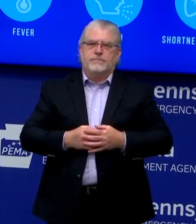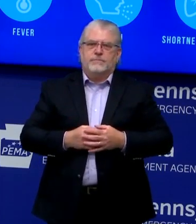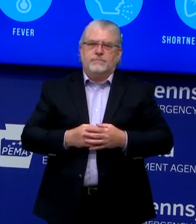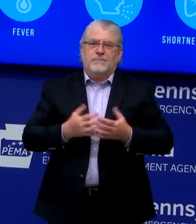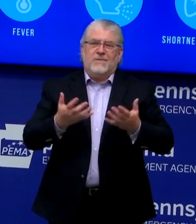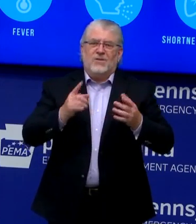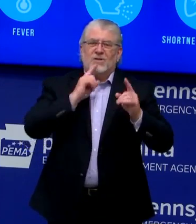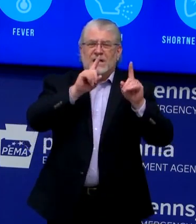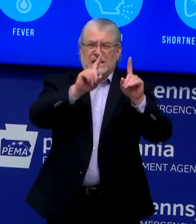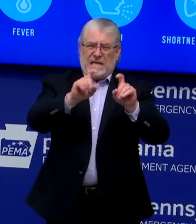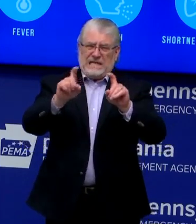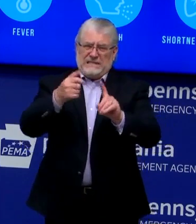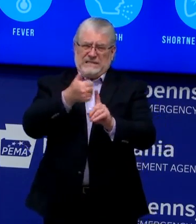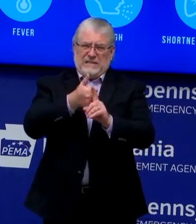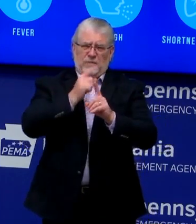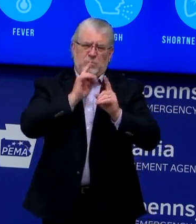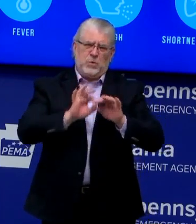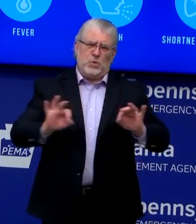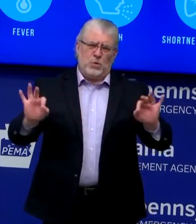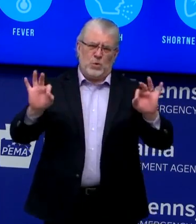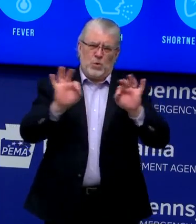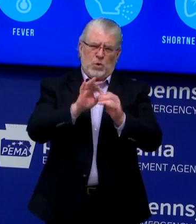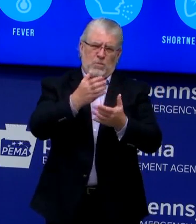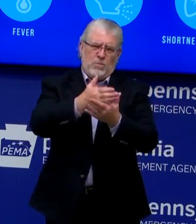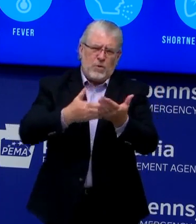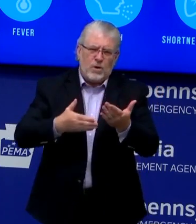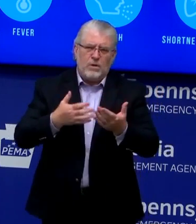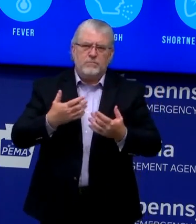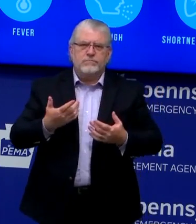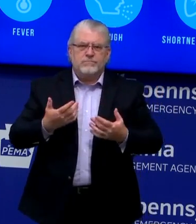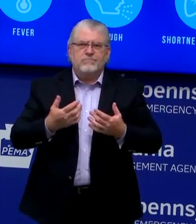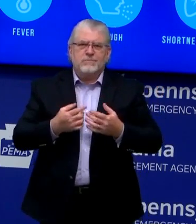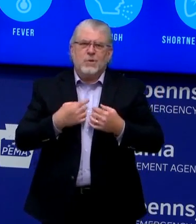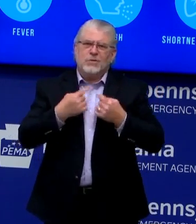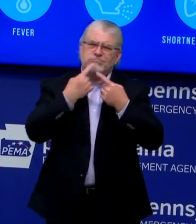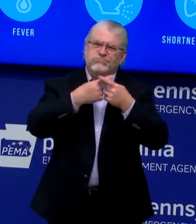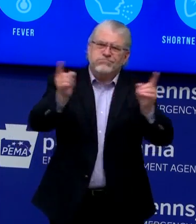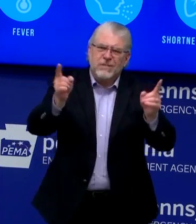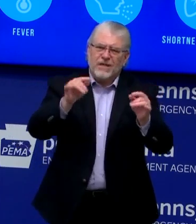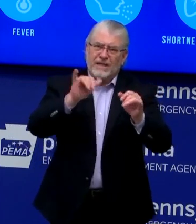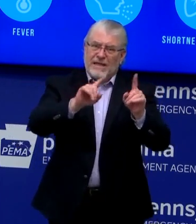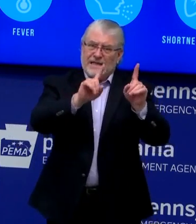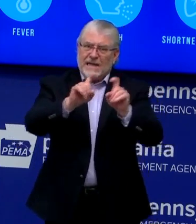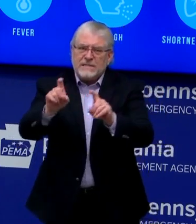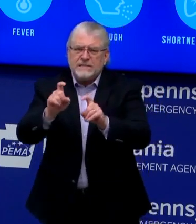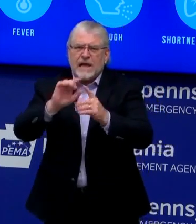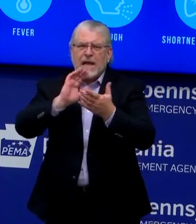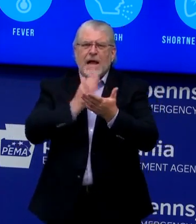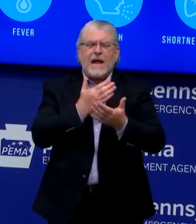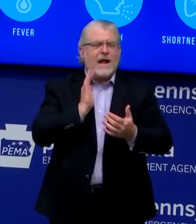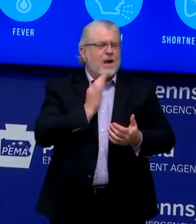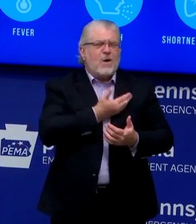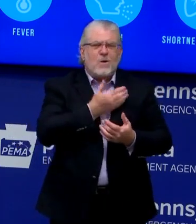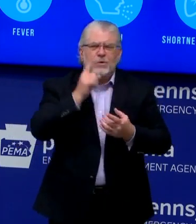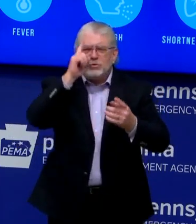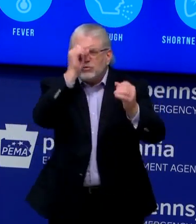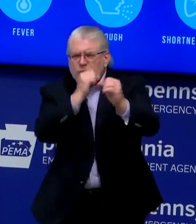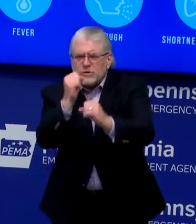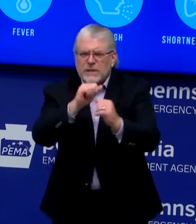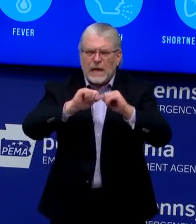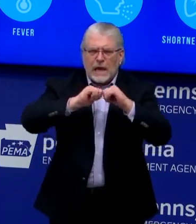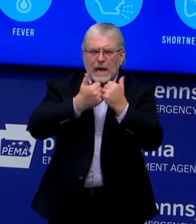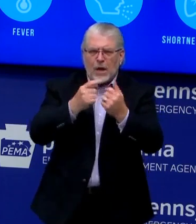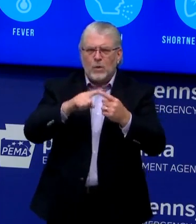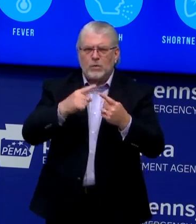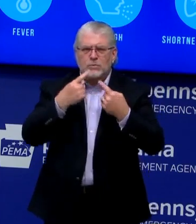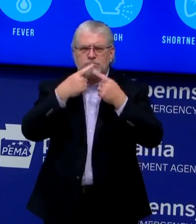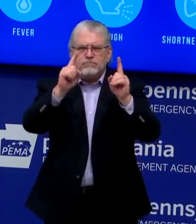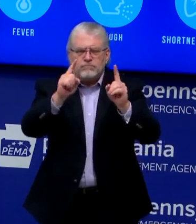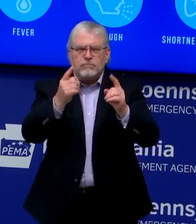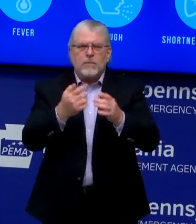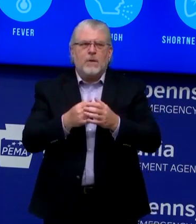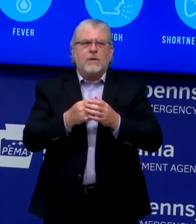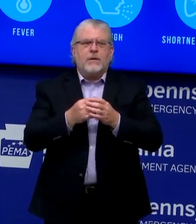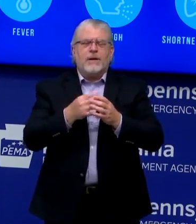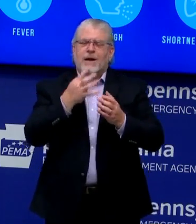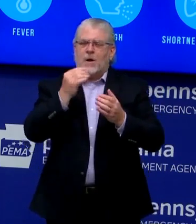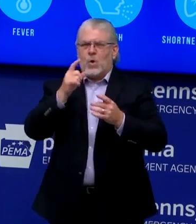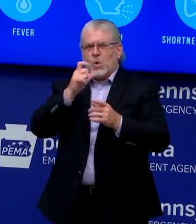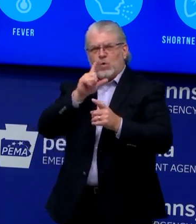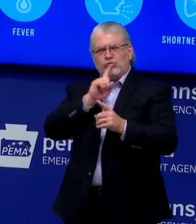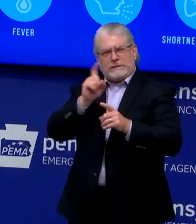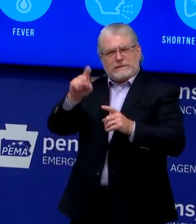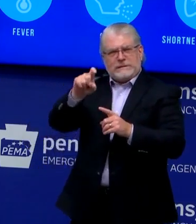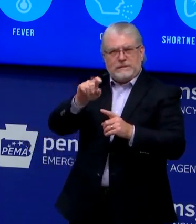TESTING IS ANOTHER ESSENTIAL PIECE OF OUR EFFORTS AND TODAY WE'RE ANNOUNCING A ROBUST UNIVERSAL TESTING STRATEGY FOR ALL STAFF AND RESIDENTS IN THESE FACILITIES.